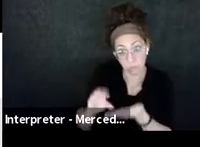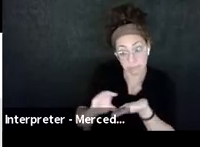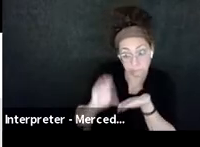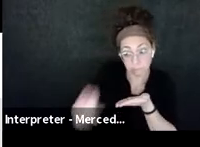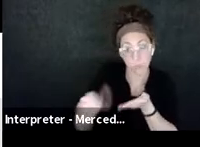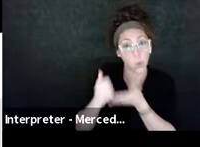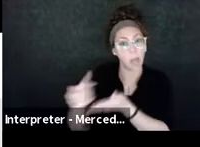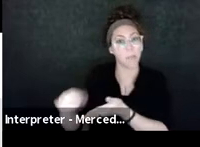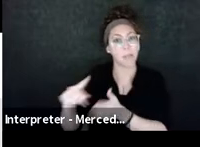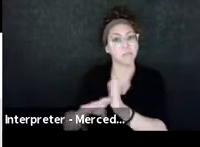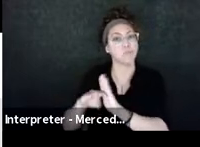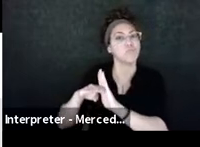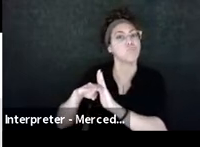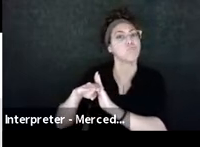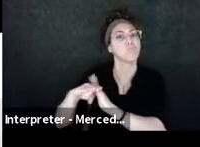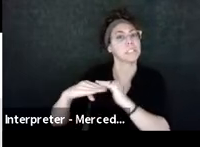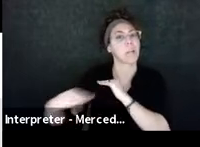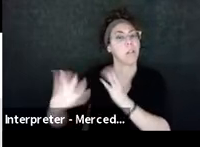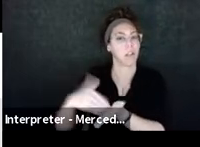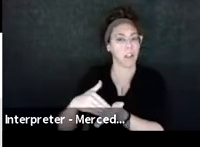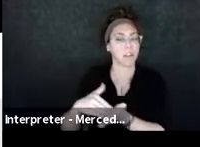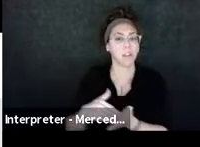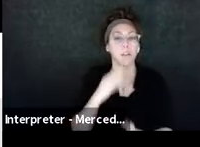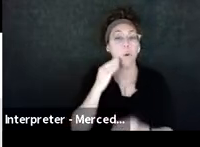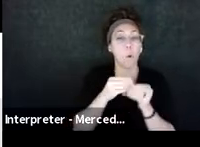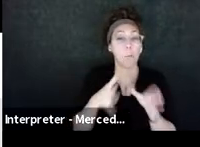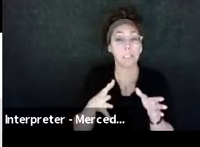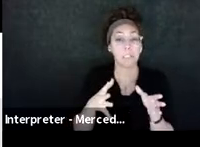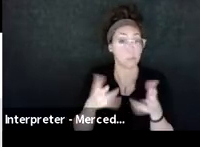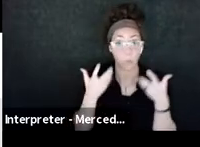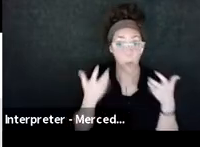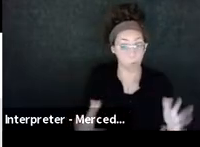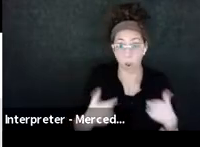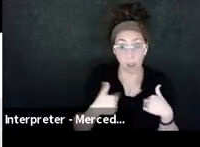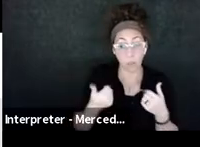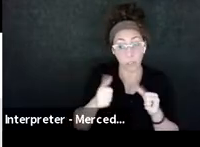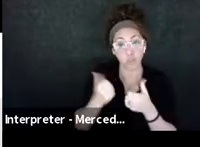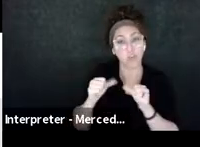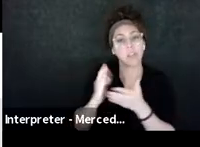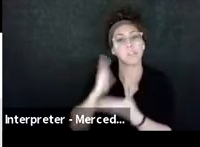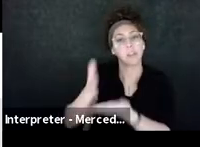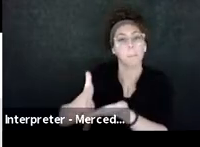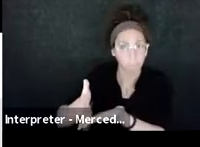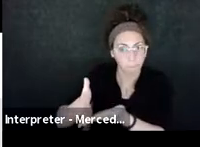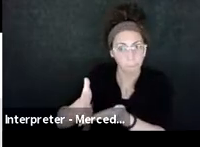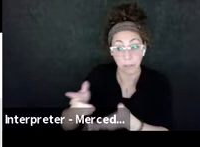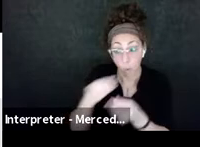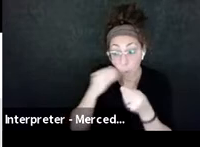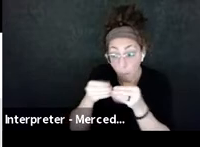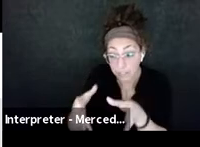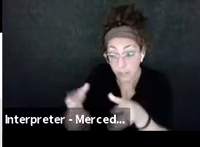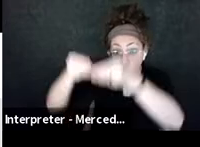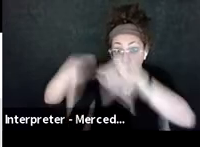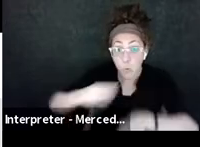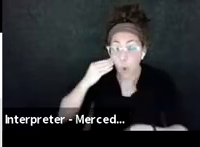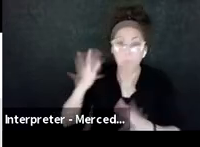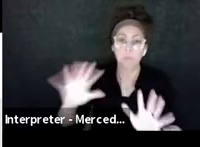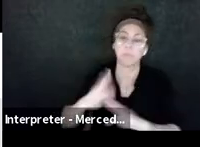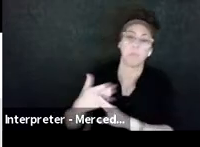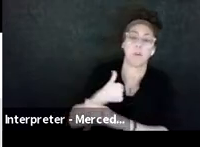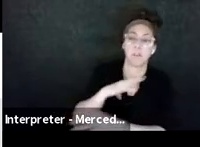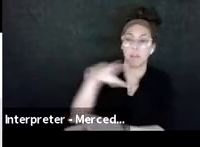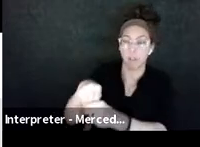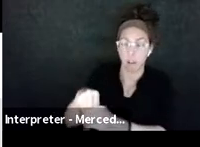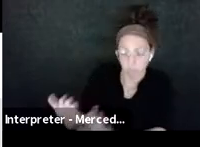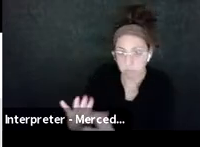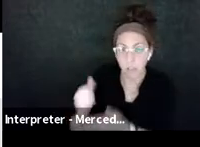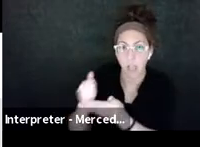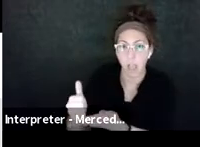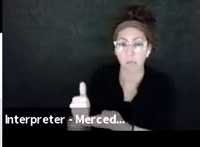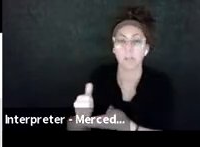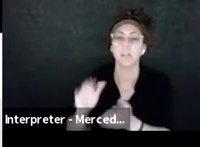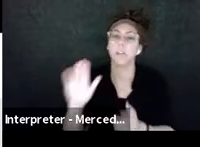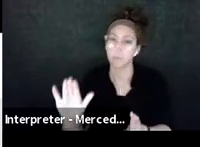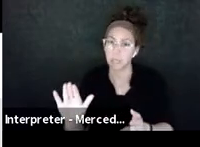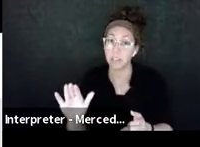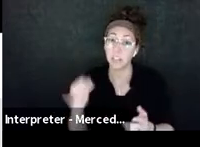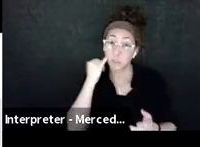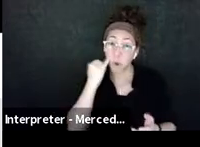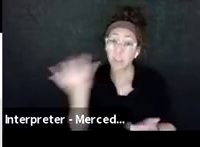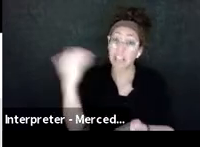maria.rodriguez: With homeless for mentioned, we do have to just make sure that after we provide that assistance, the family or the individuals can be able to self sustain after that because if they're going to go back to getting an eviction then perhaps another base housing intervention.